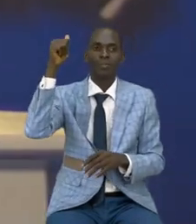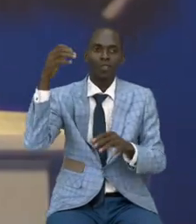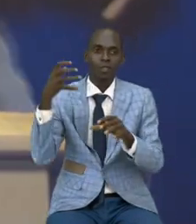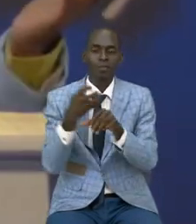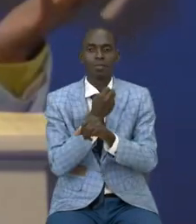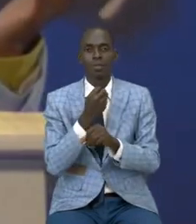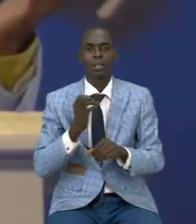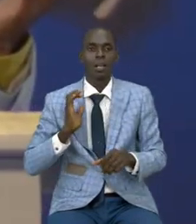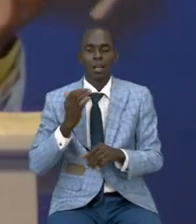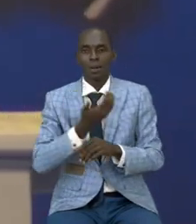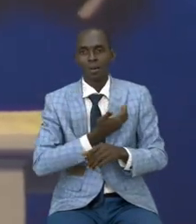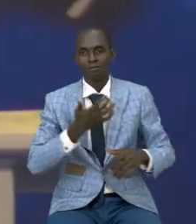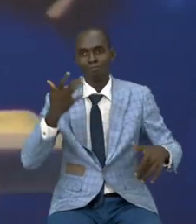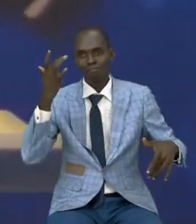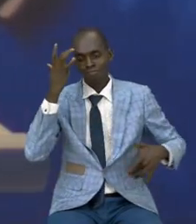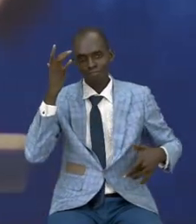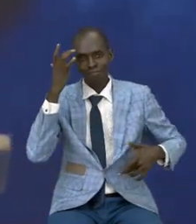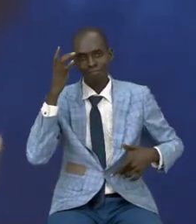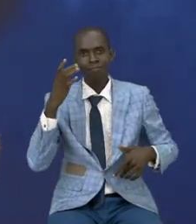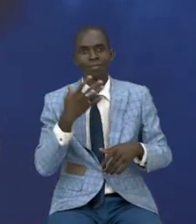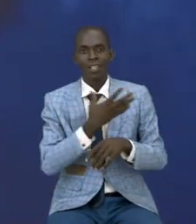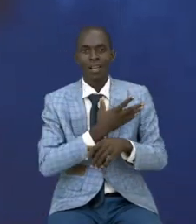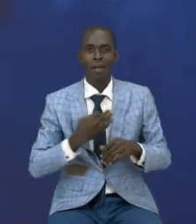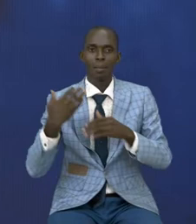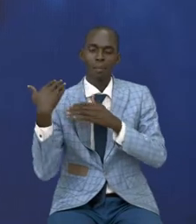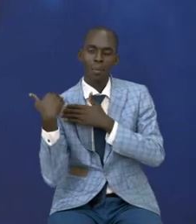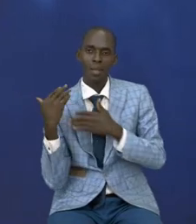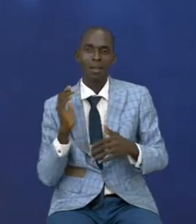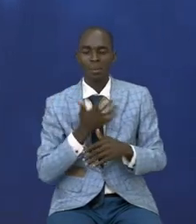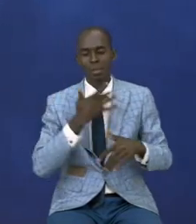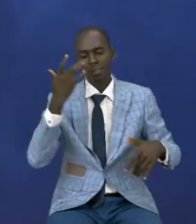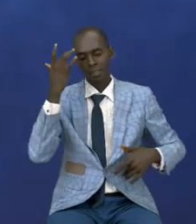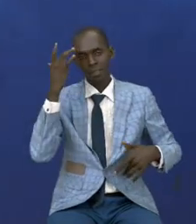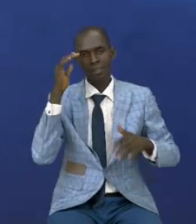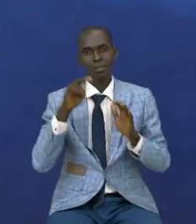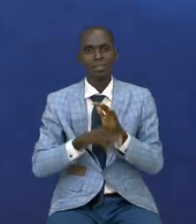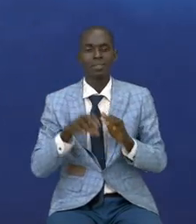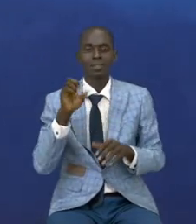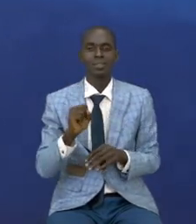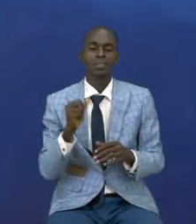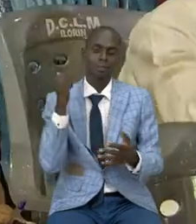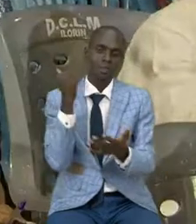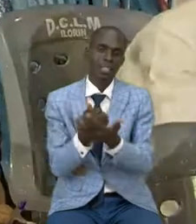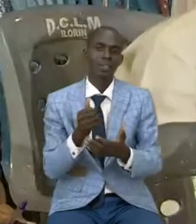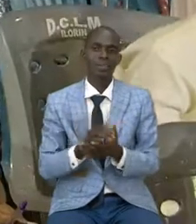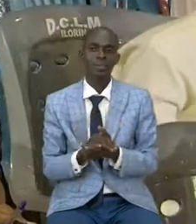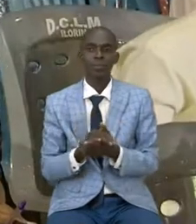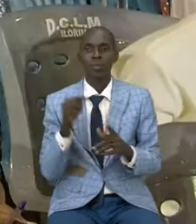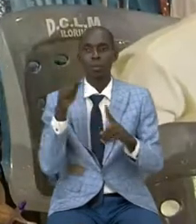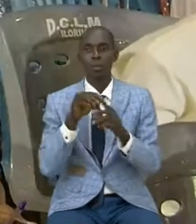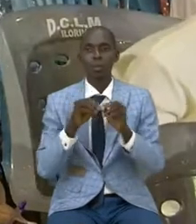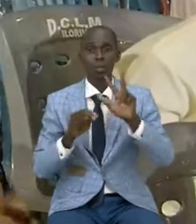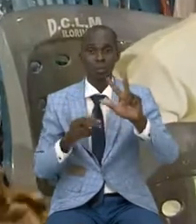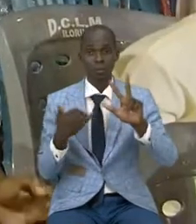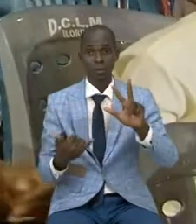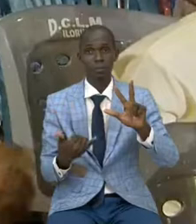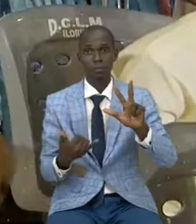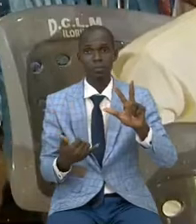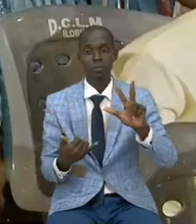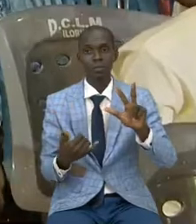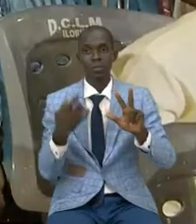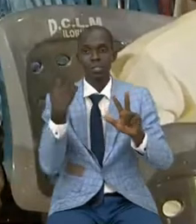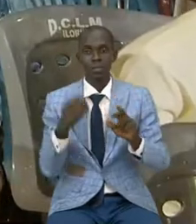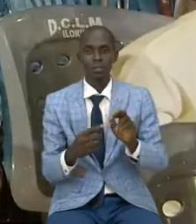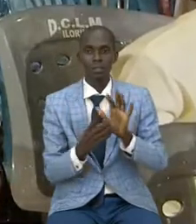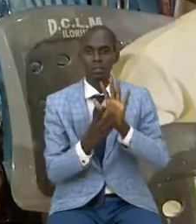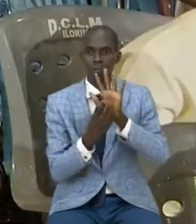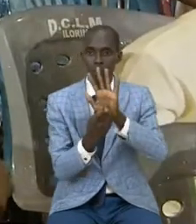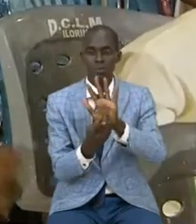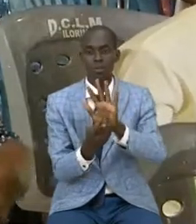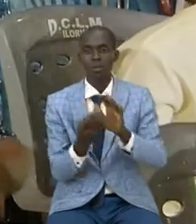our infirmities and bear our sicknesses amen point number three now is the demonstration of god's